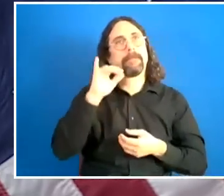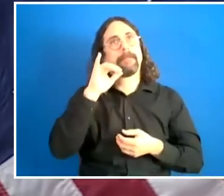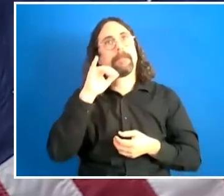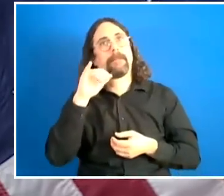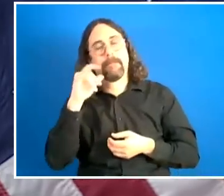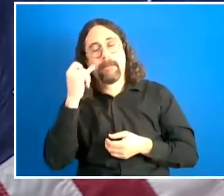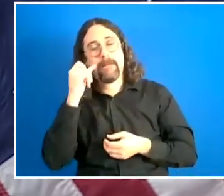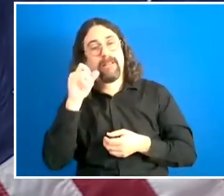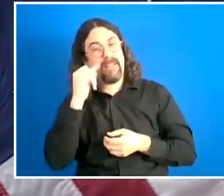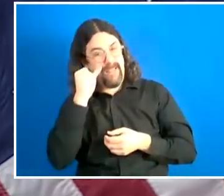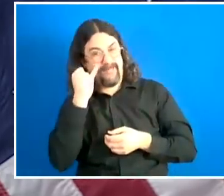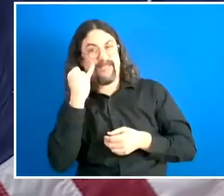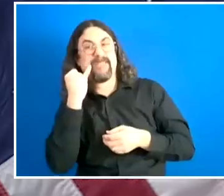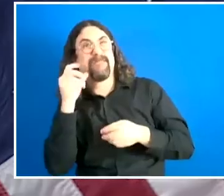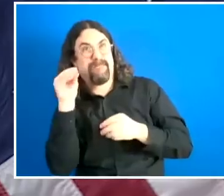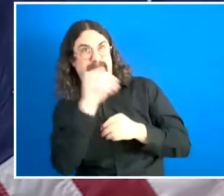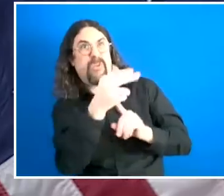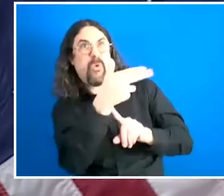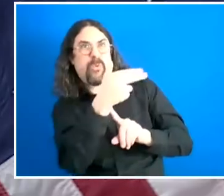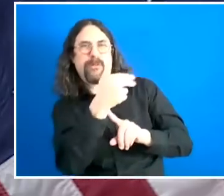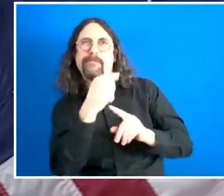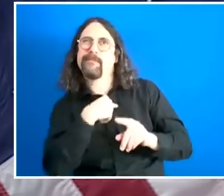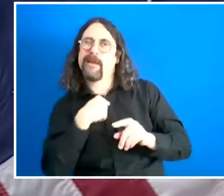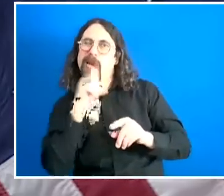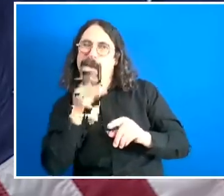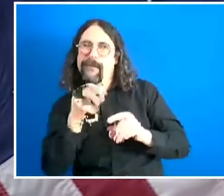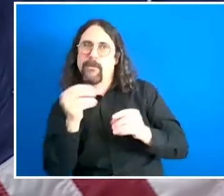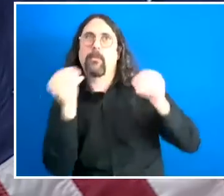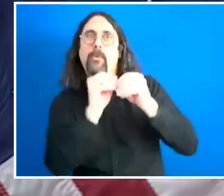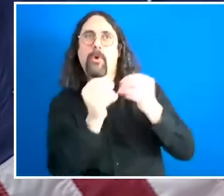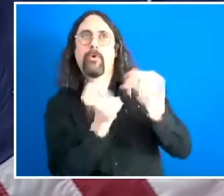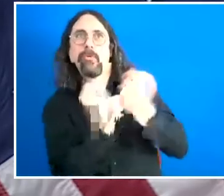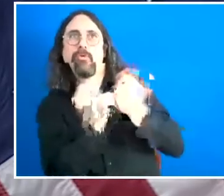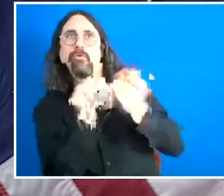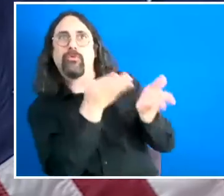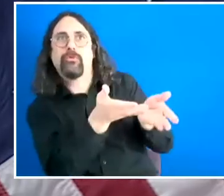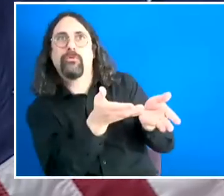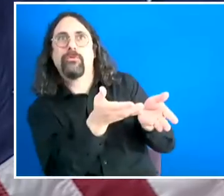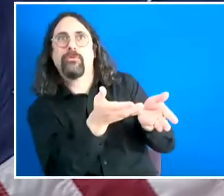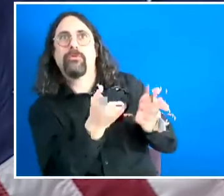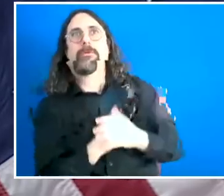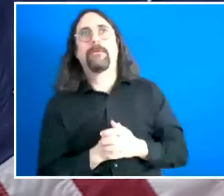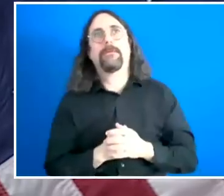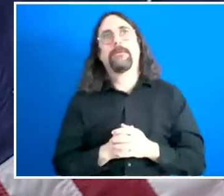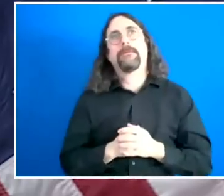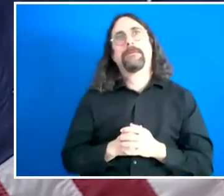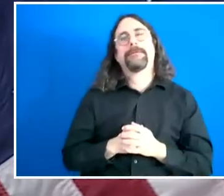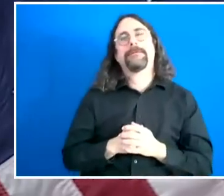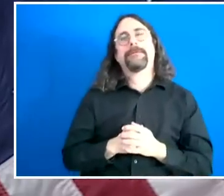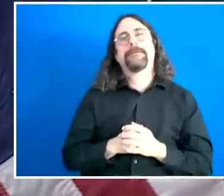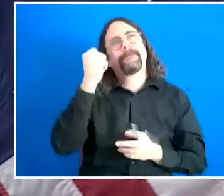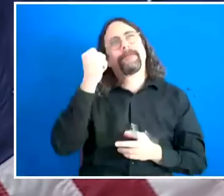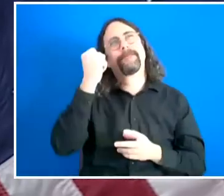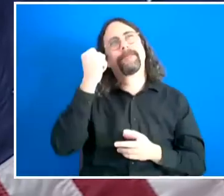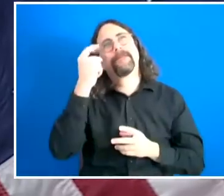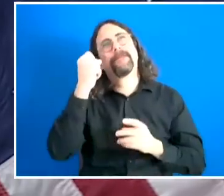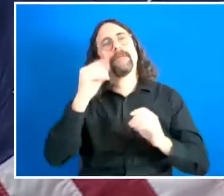A LOT OF THEM HAVES ERIOUS MENTAL HEALTH ISSUES AND OTHER ISSUES THAT REQUIRE A PPSUORT STRUCTURE IN